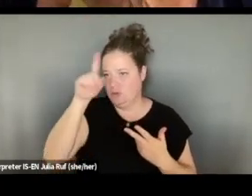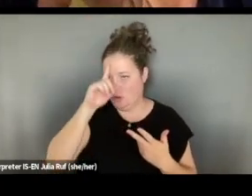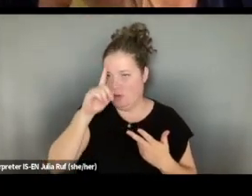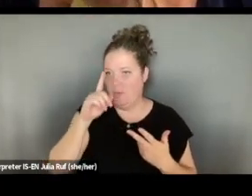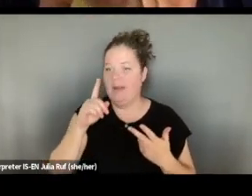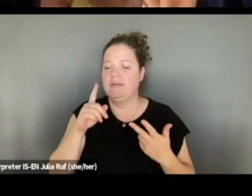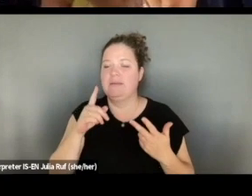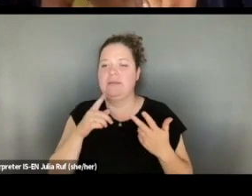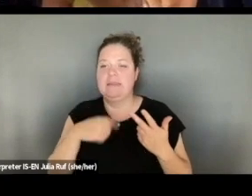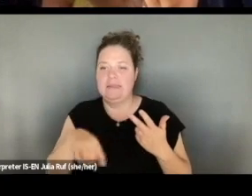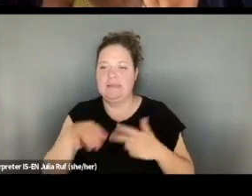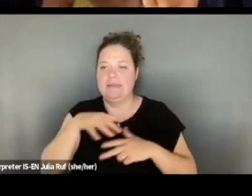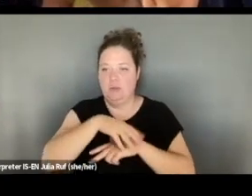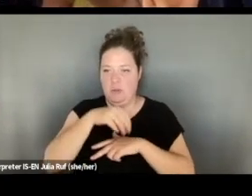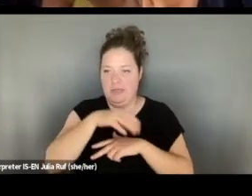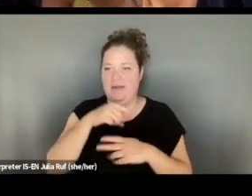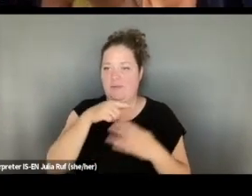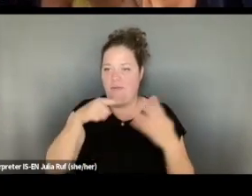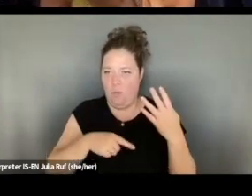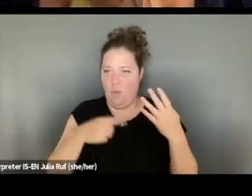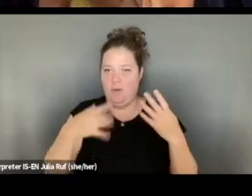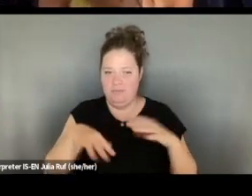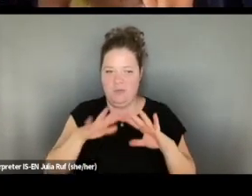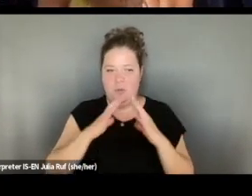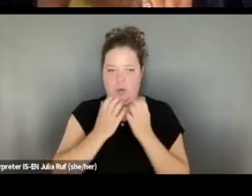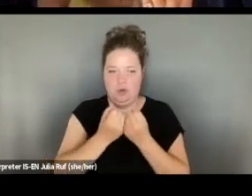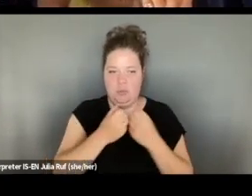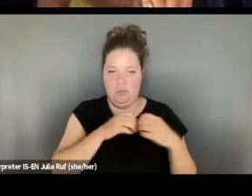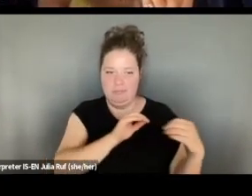finalize or refine the curriculum even more before we publish it